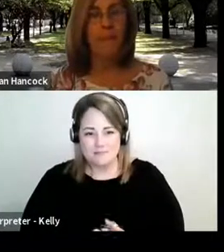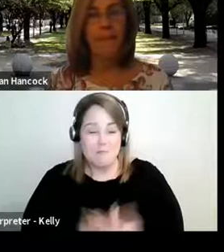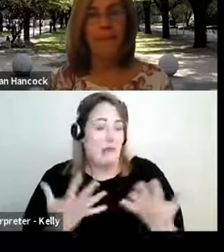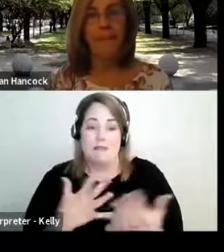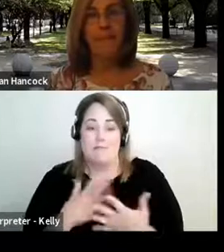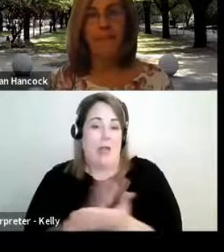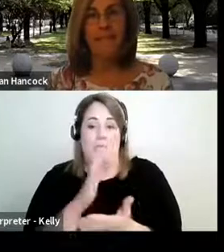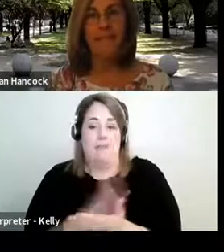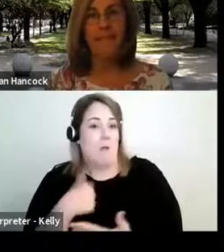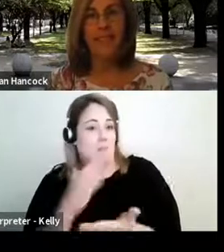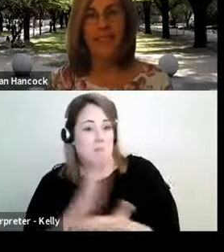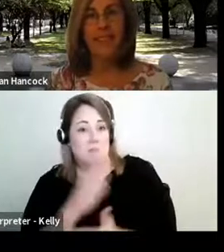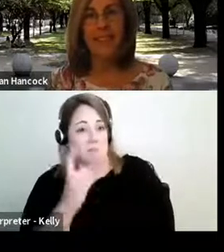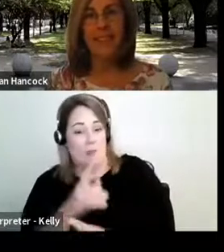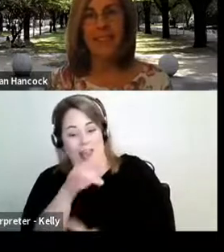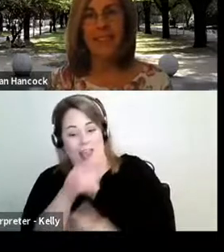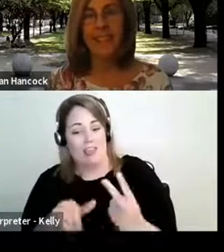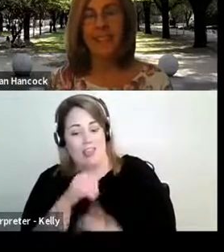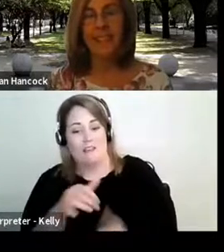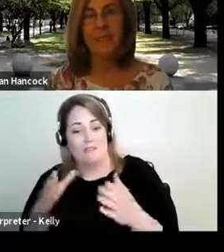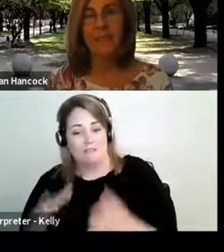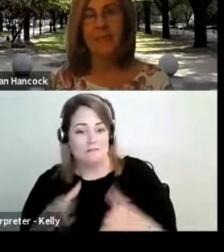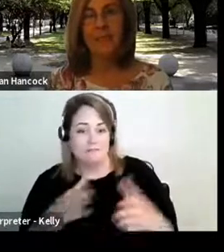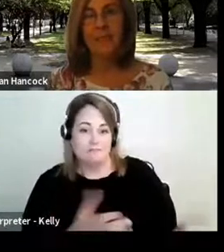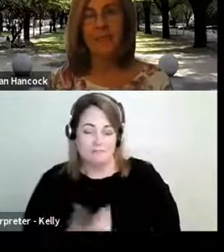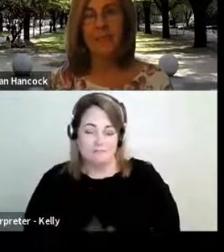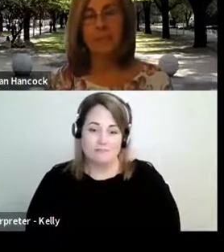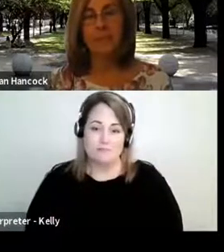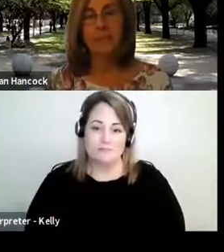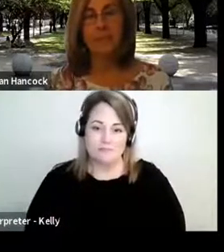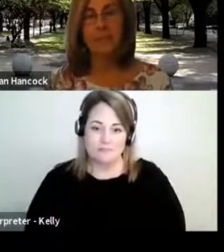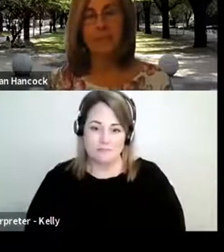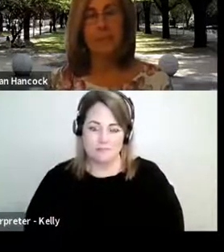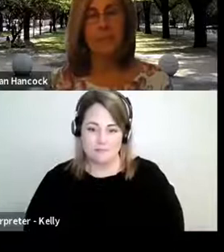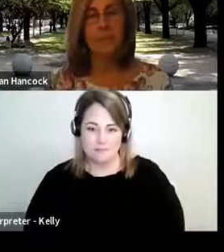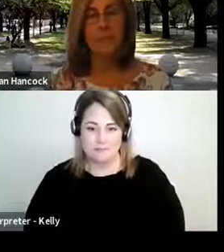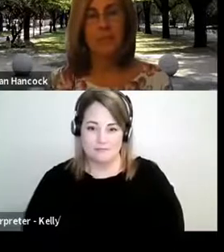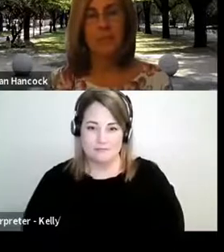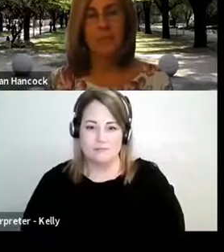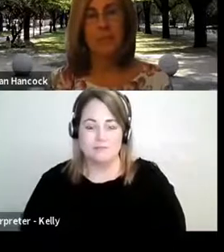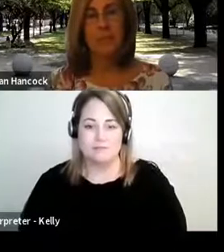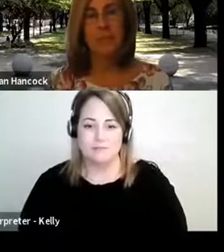either. Happy to talk about either. I'll quickly talk about how we recruit our mentors